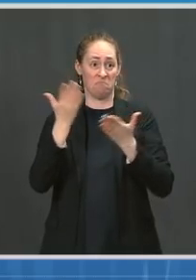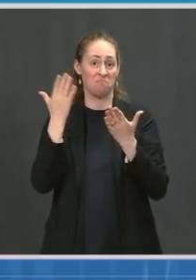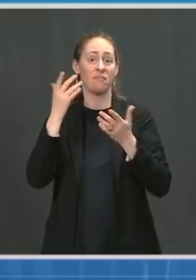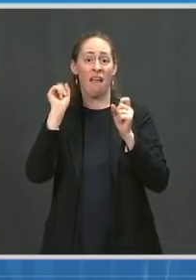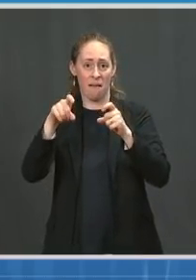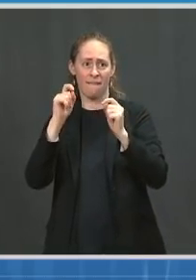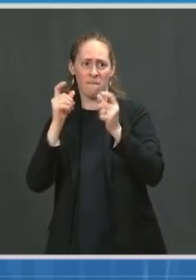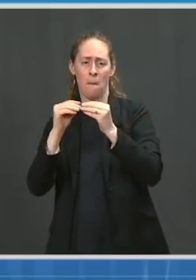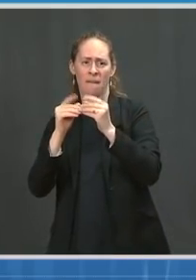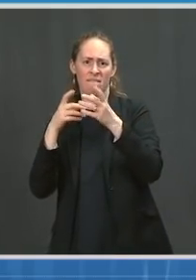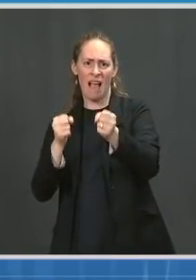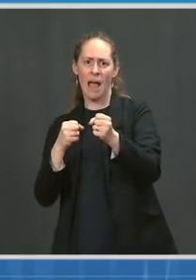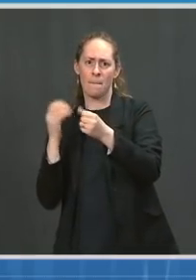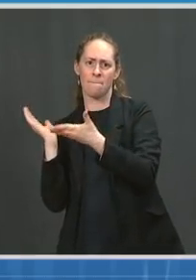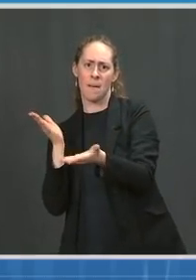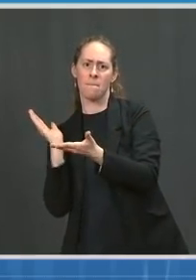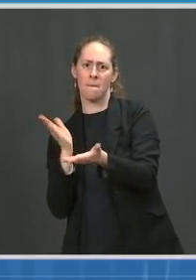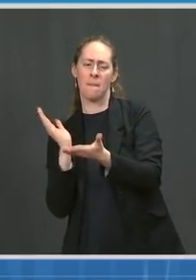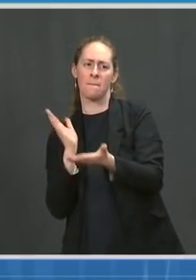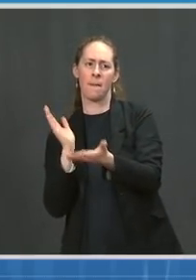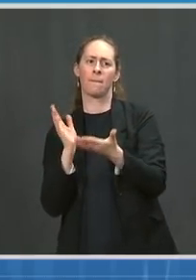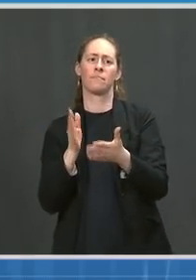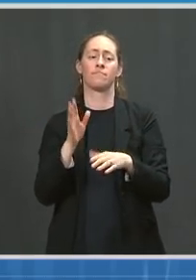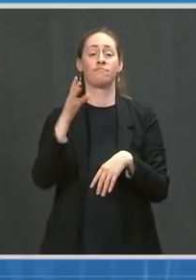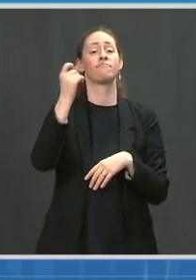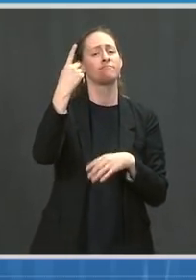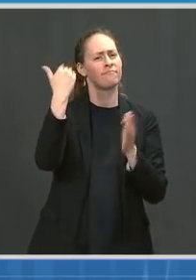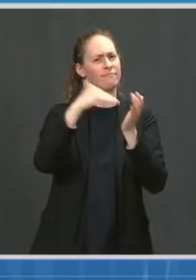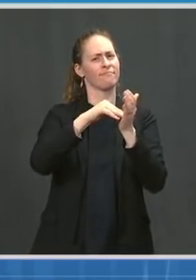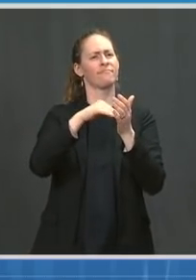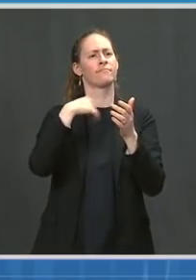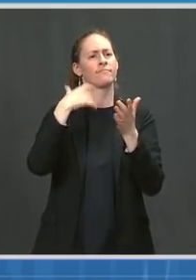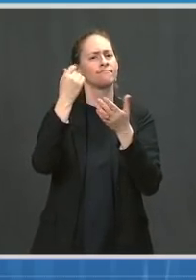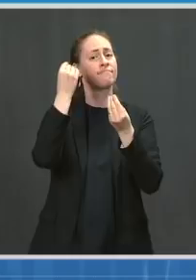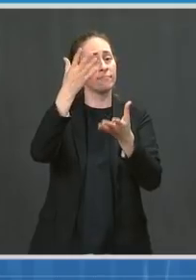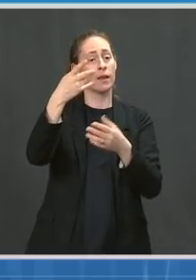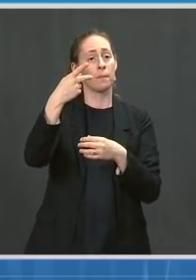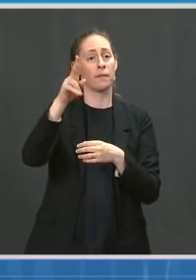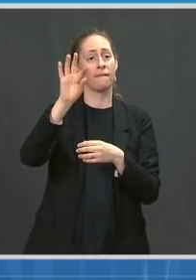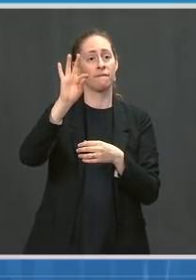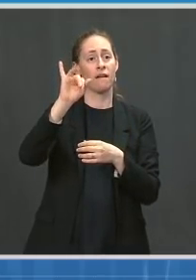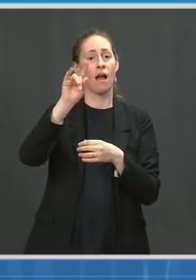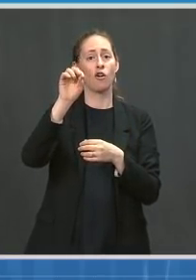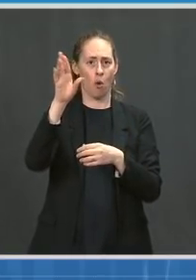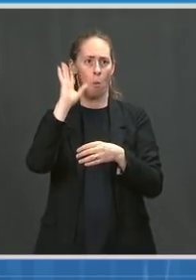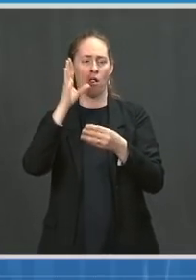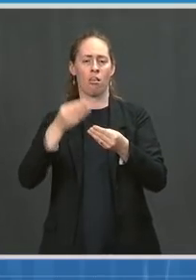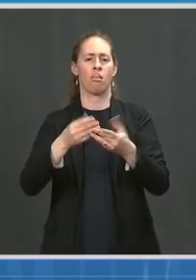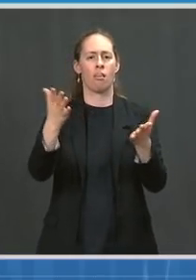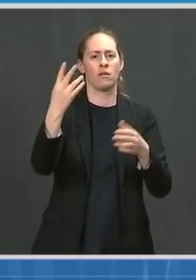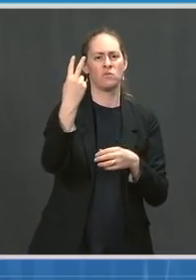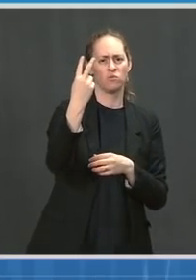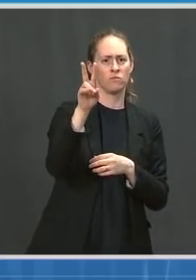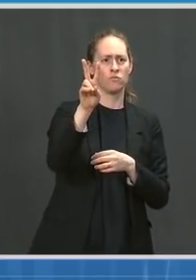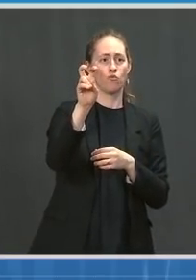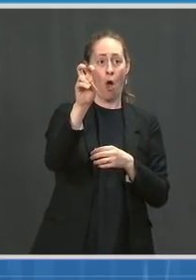And again, Pfizer announced that they'll deliver their first 200 of their 300 before their May 31st deadline.